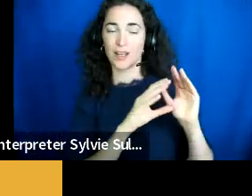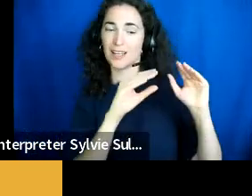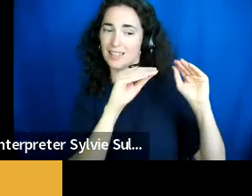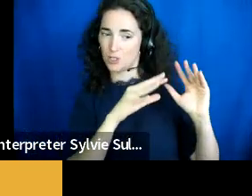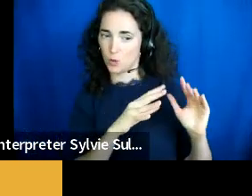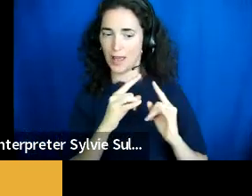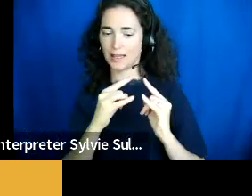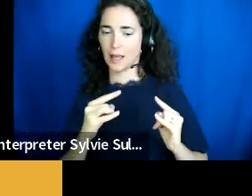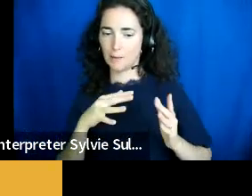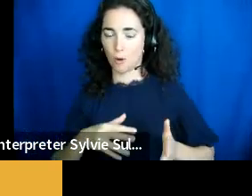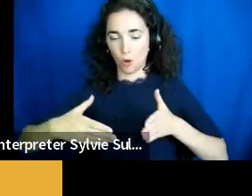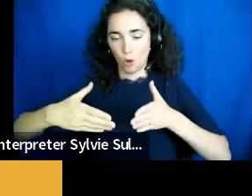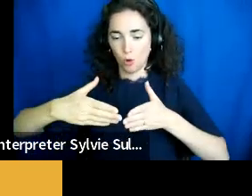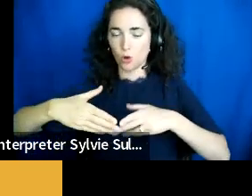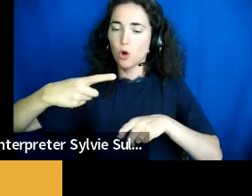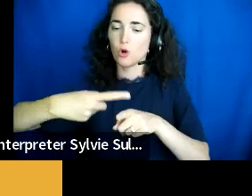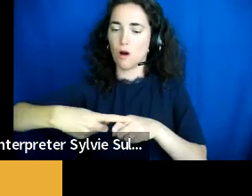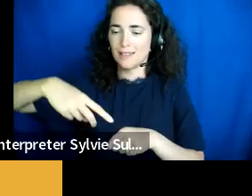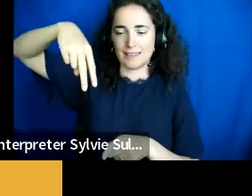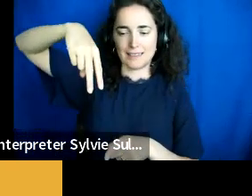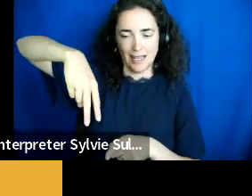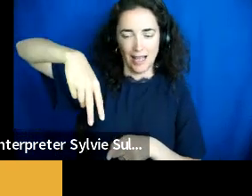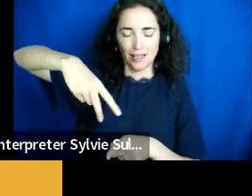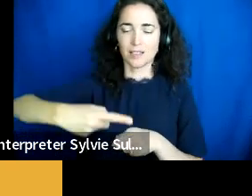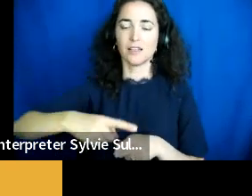standing at a crosswalk on the corner of Johnston Street and St.